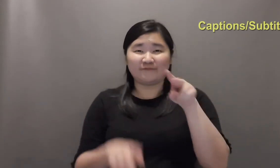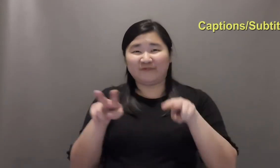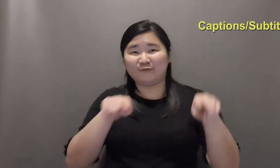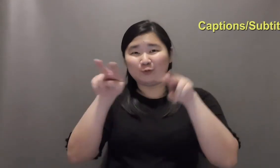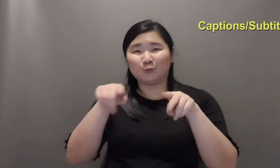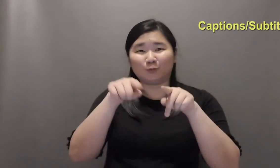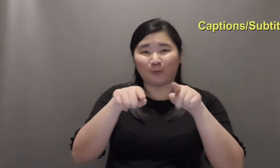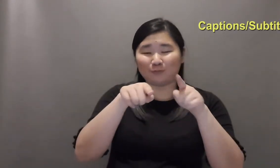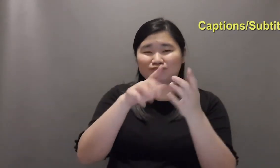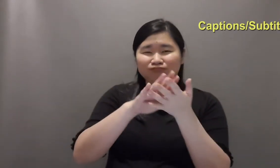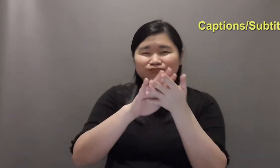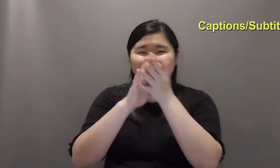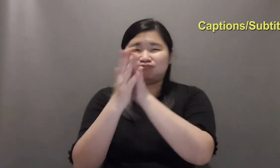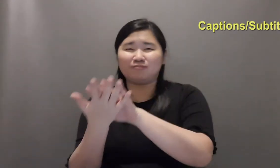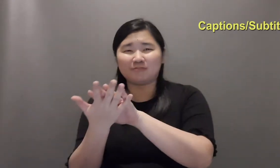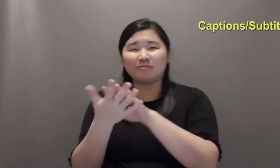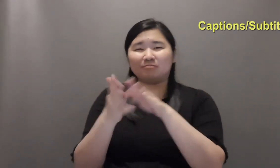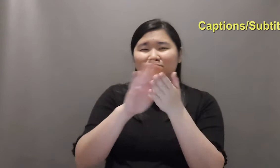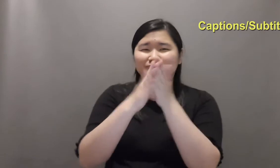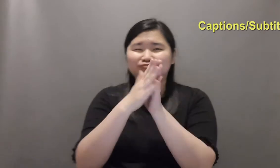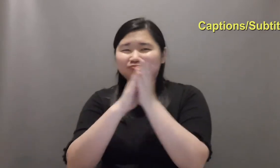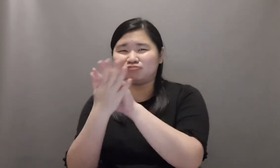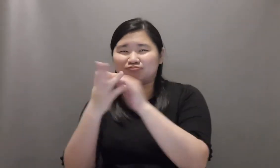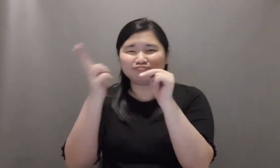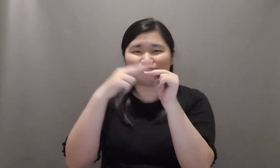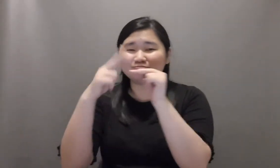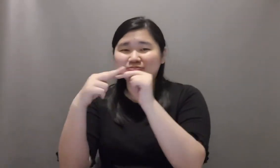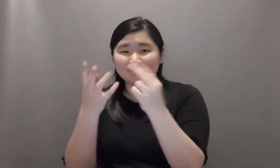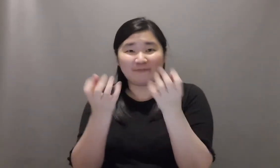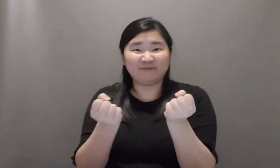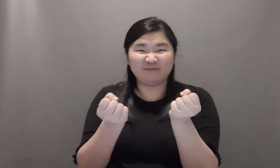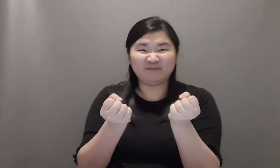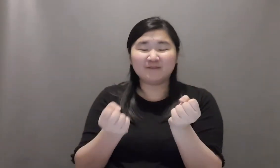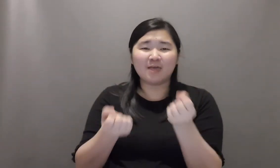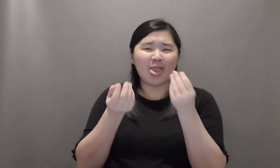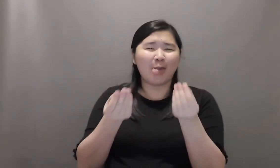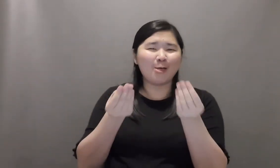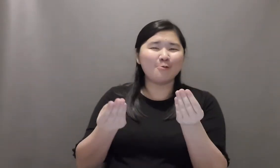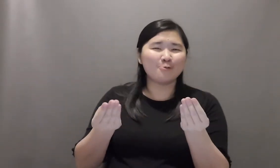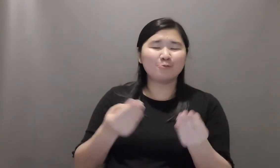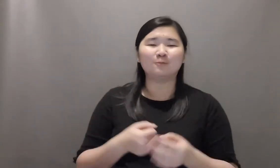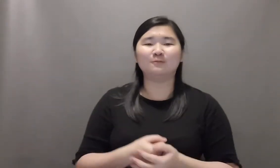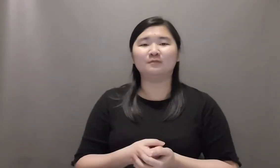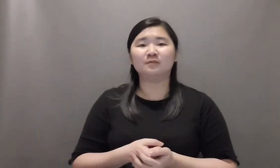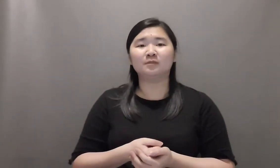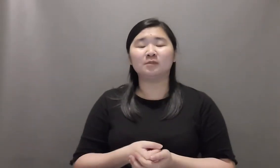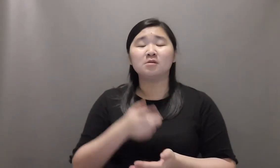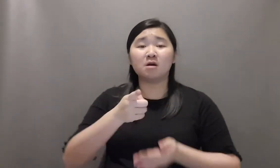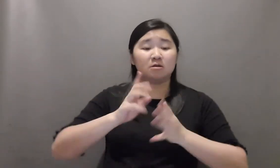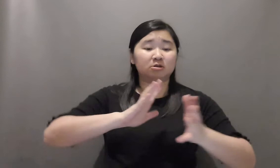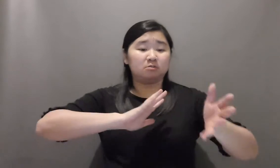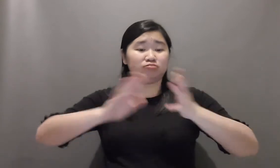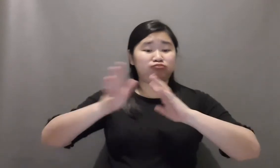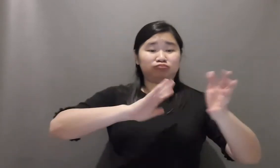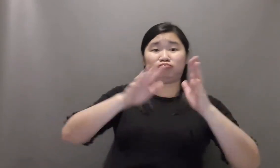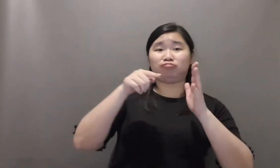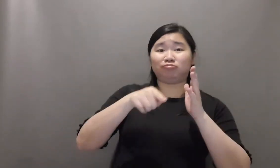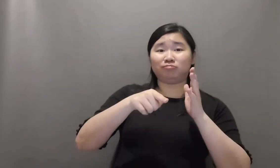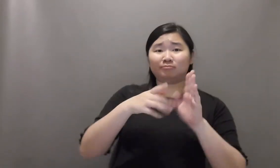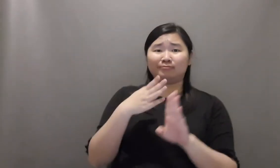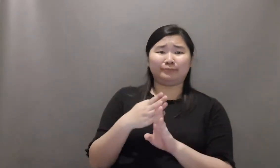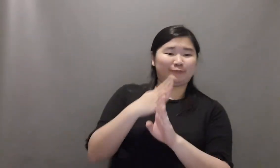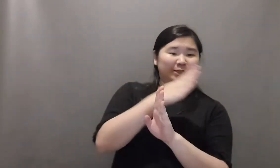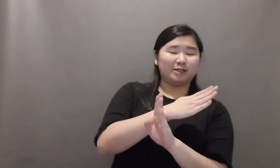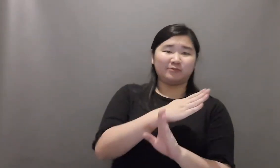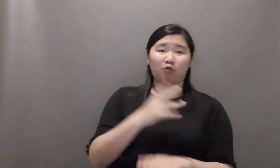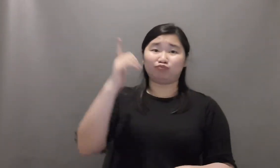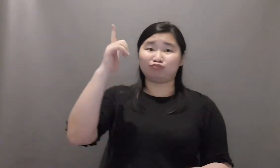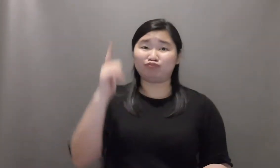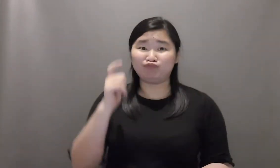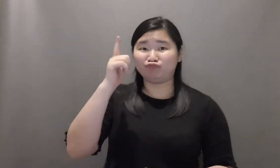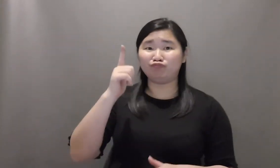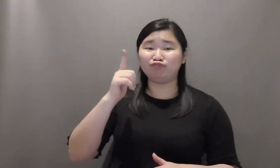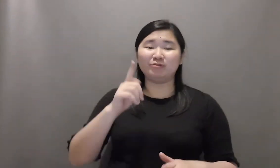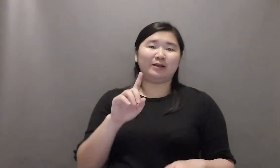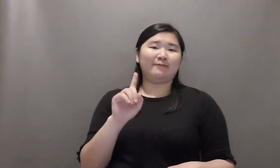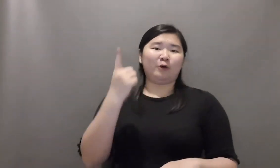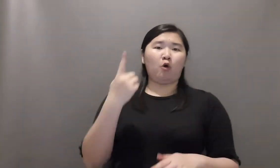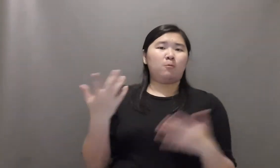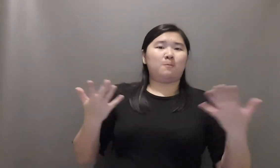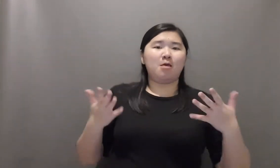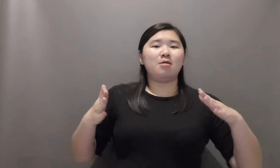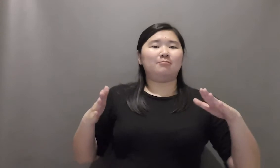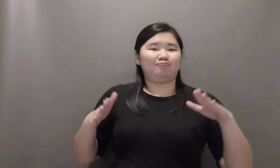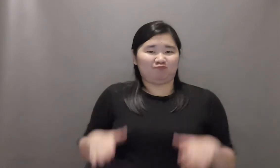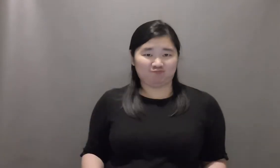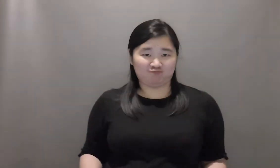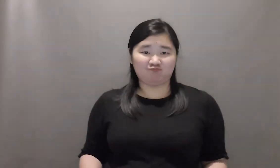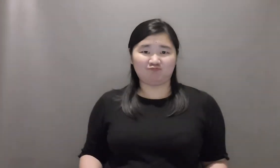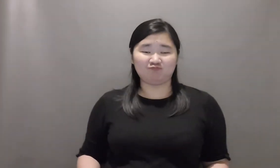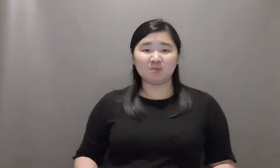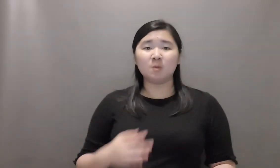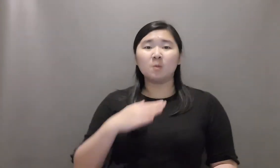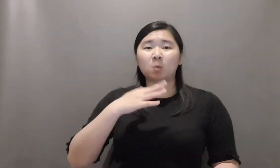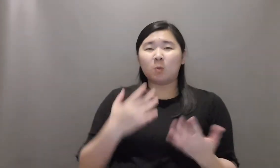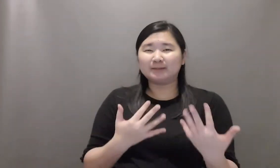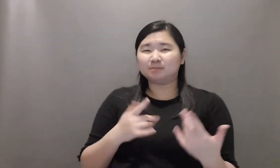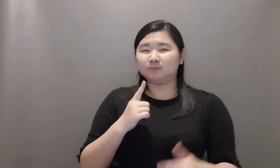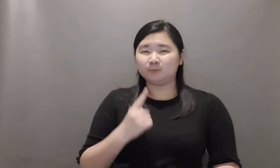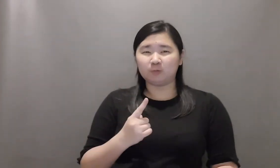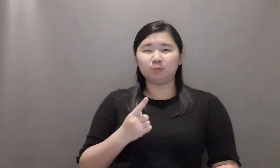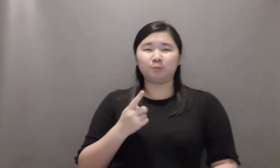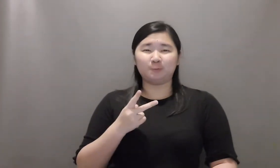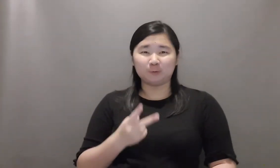To allow space for editing and transition effects to connect one video segment to another,